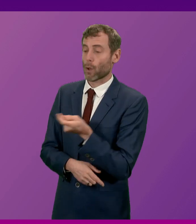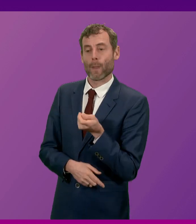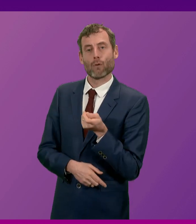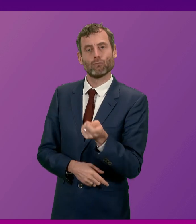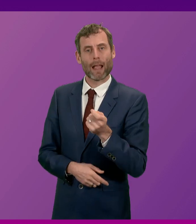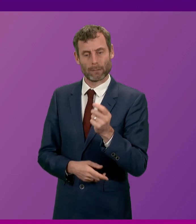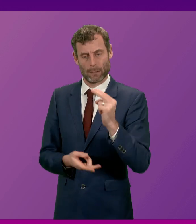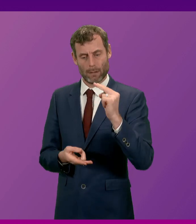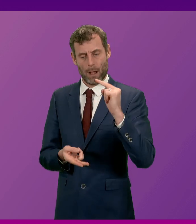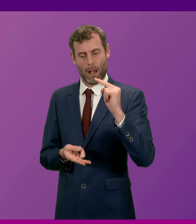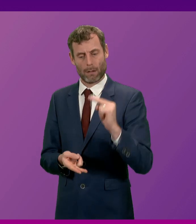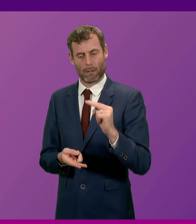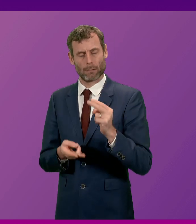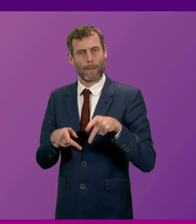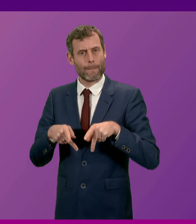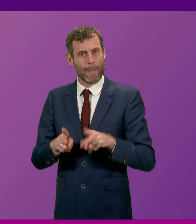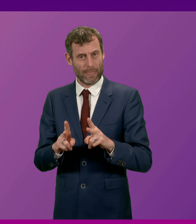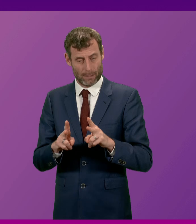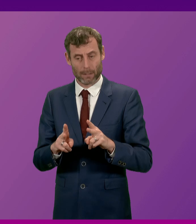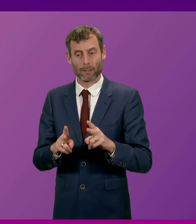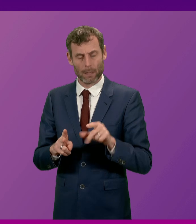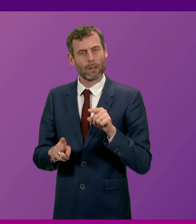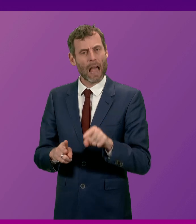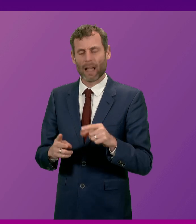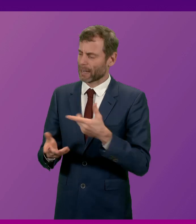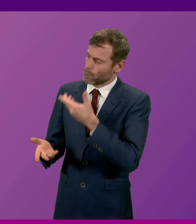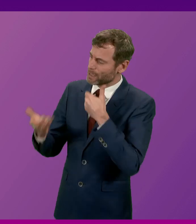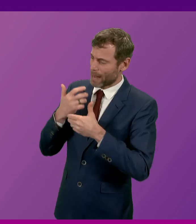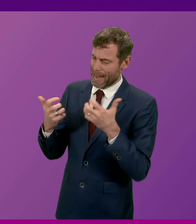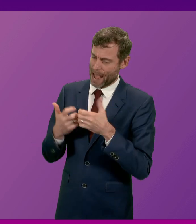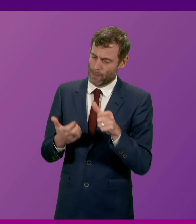vital protection for tenants with certainty and reliability for the housing sector as a whole?